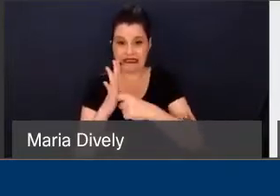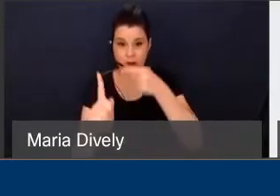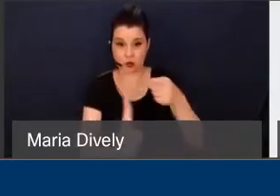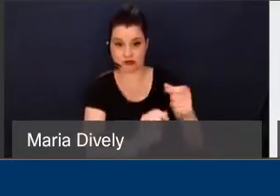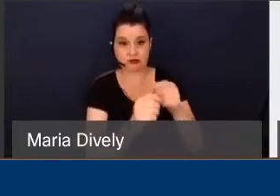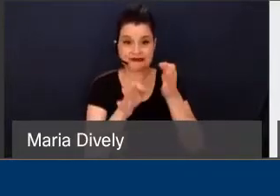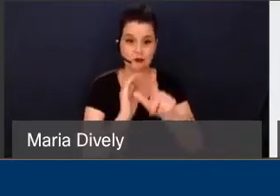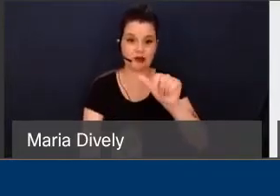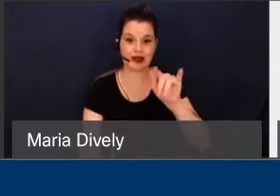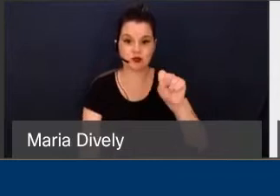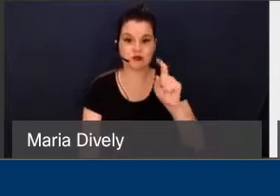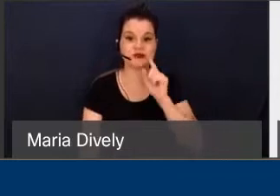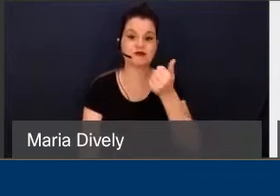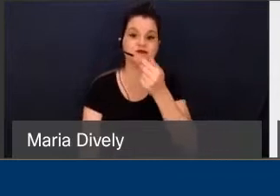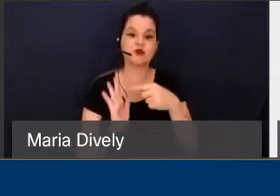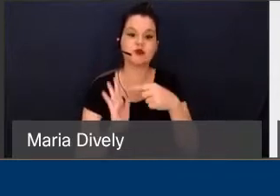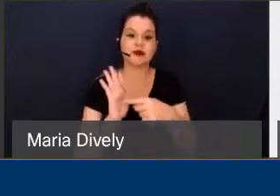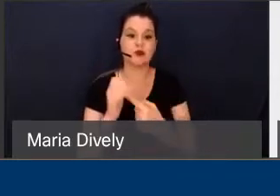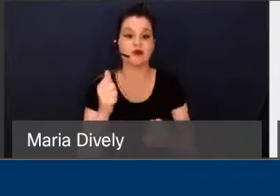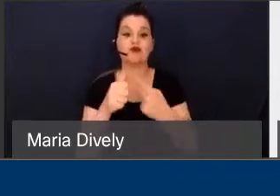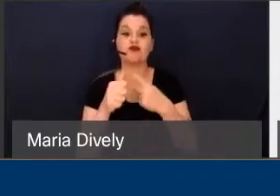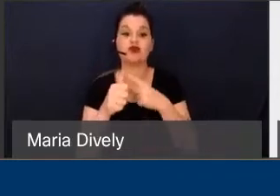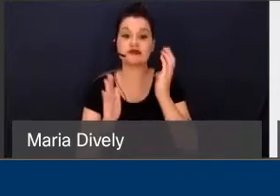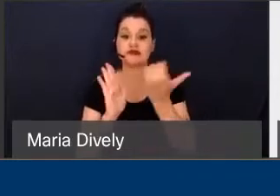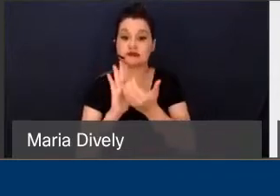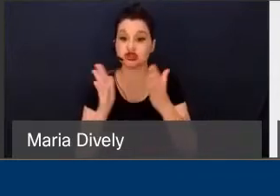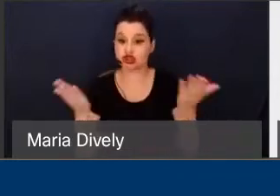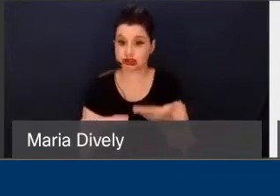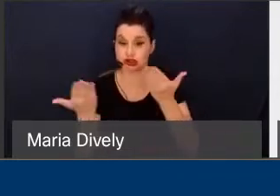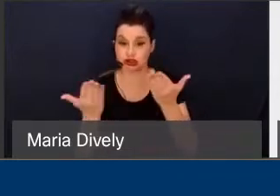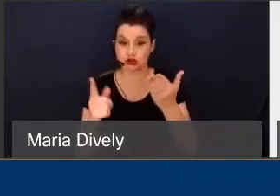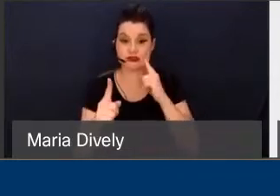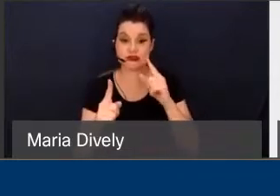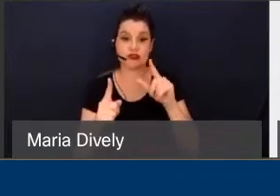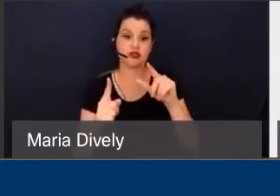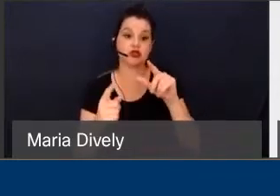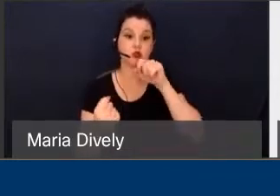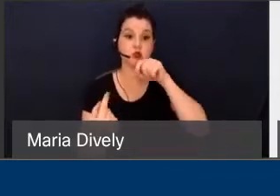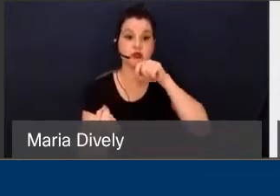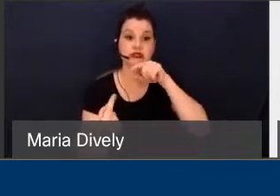So I've a couple of examples. The first image here is a tweet showing a slide,